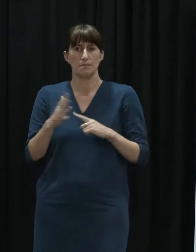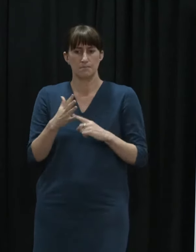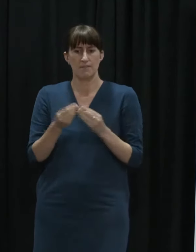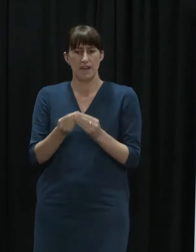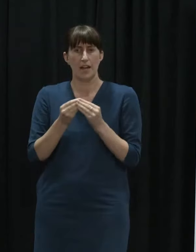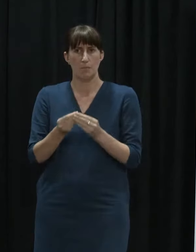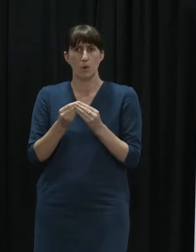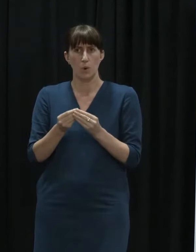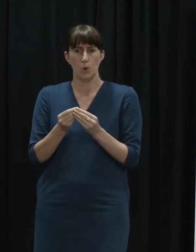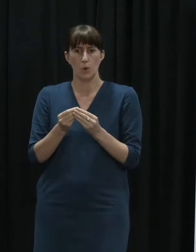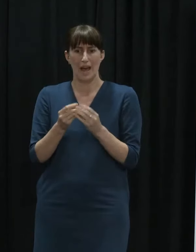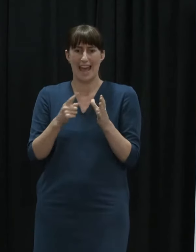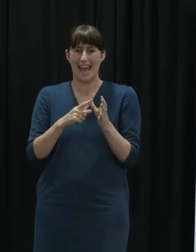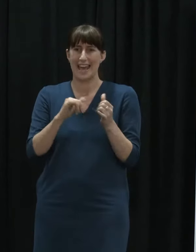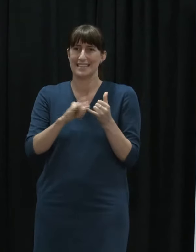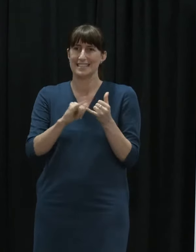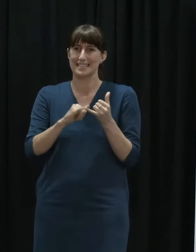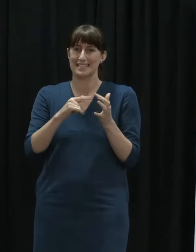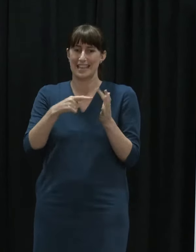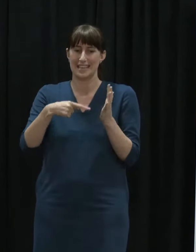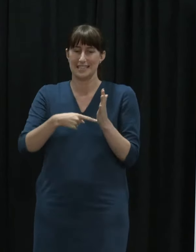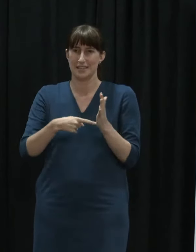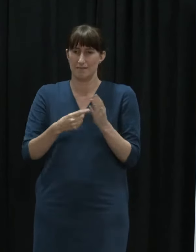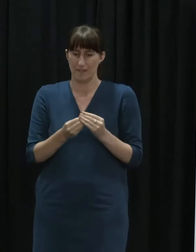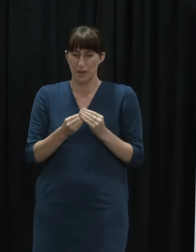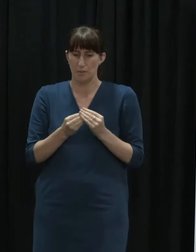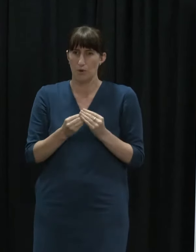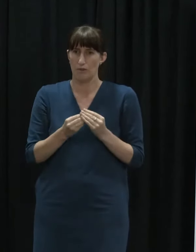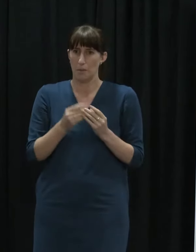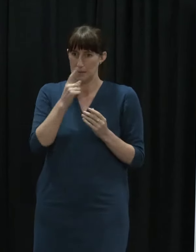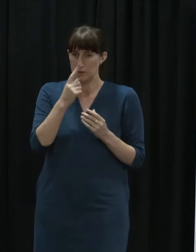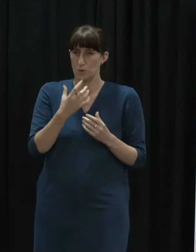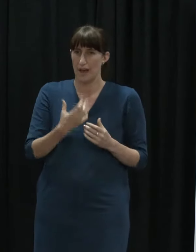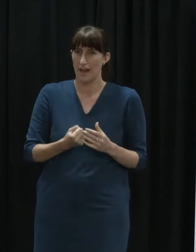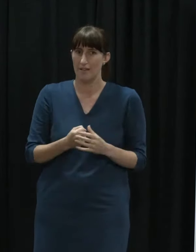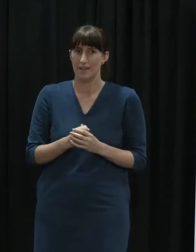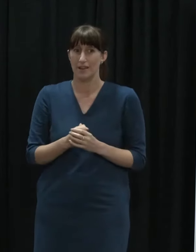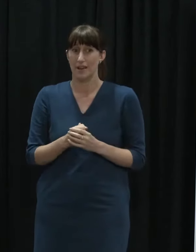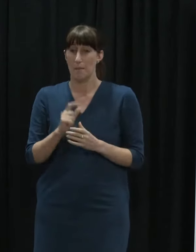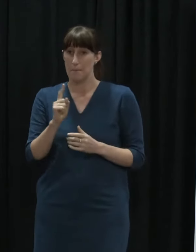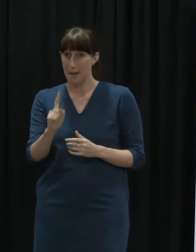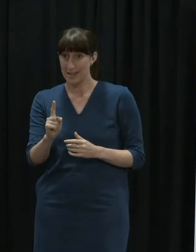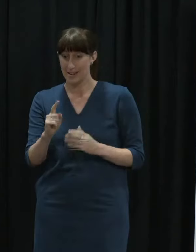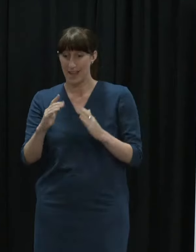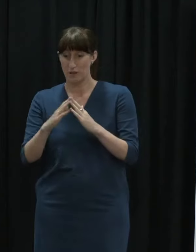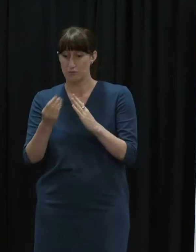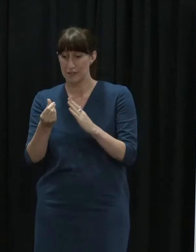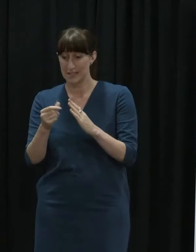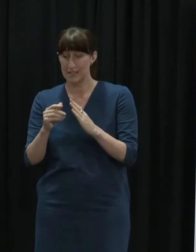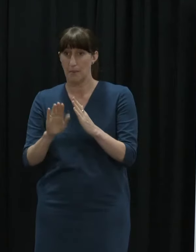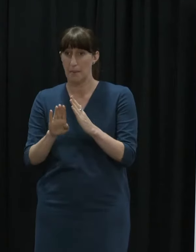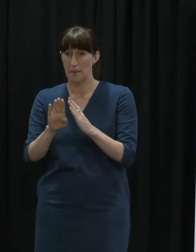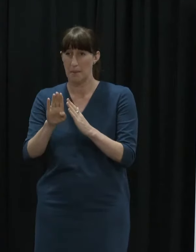biggest asset most New Zealanders will own. It so happens we want to expand the number of New Zealanders who are able to access that